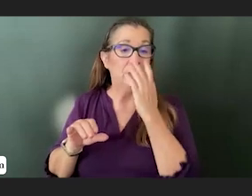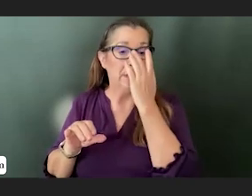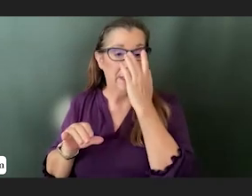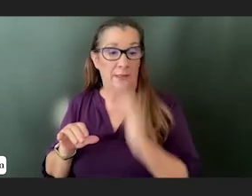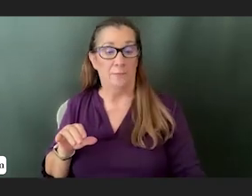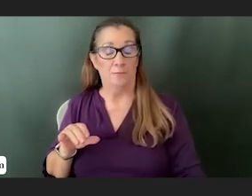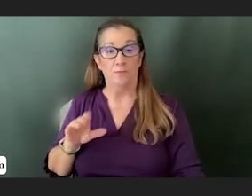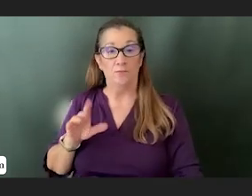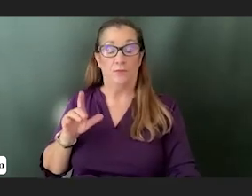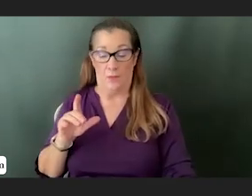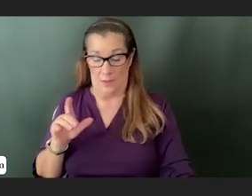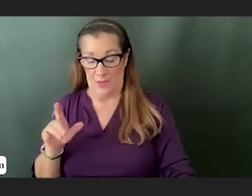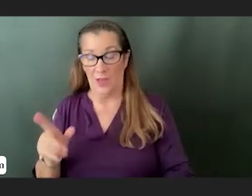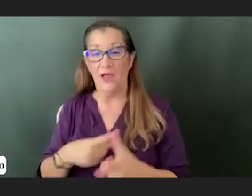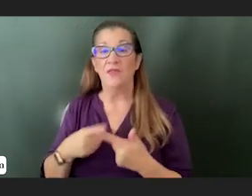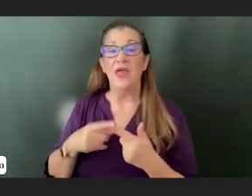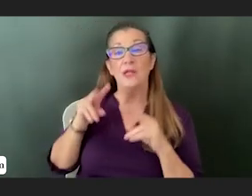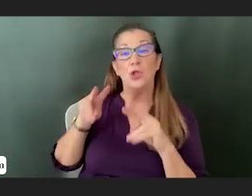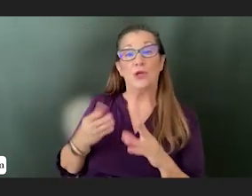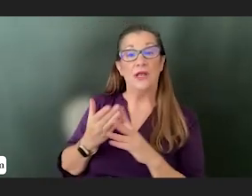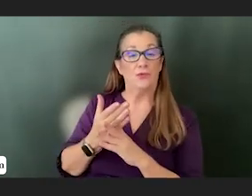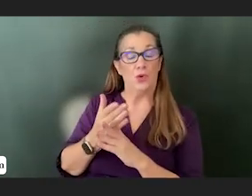And then kind of look at it through the lens of,